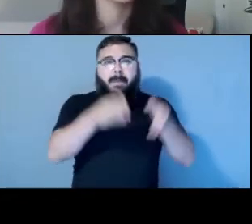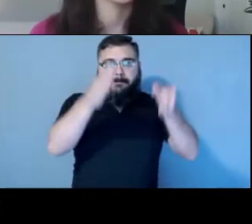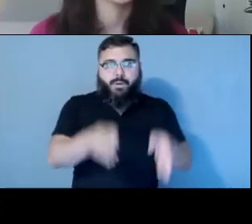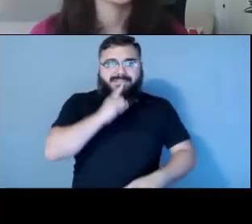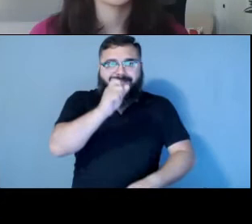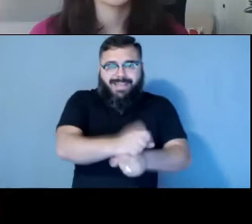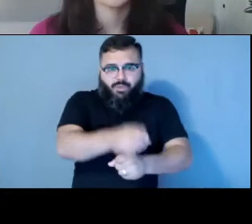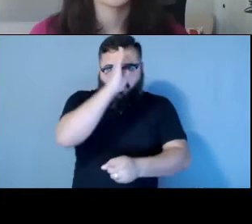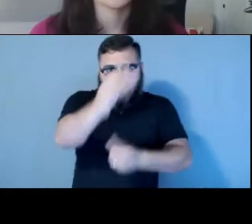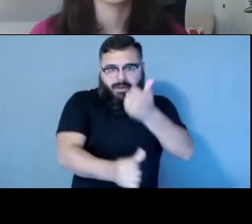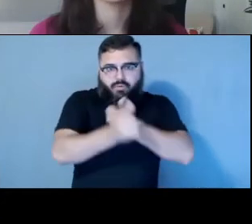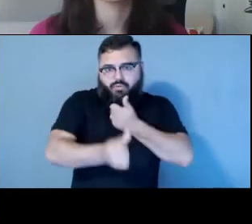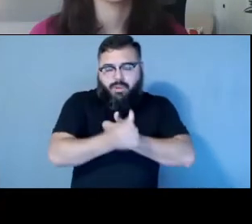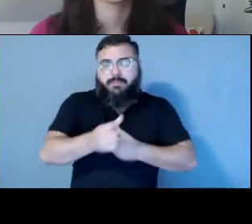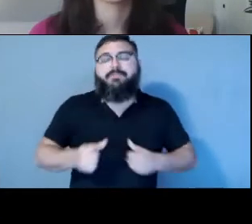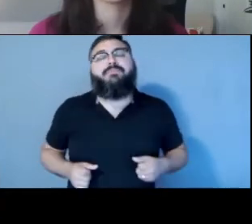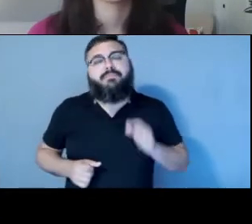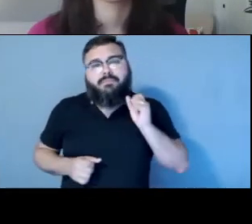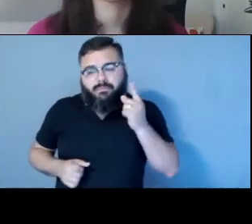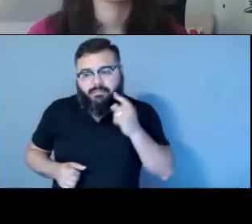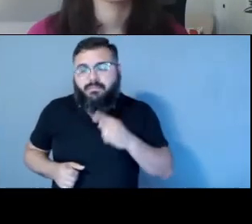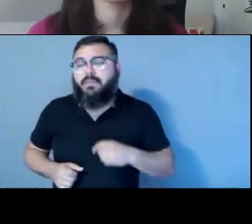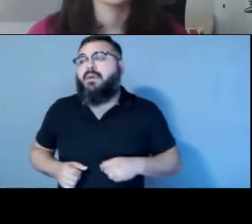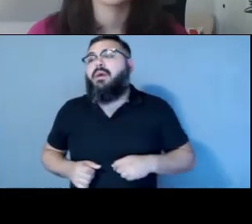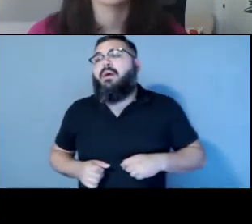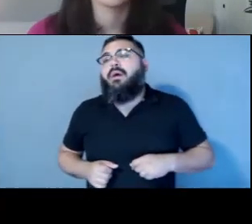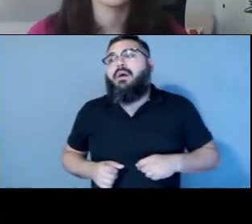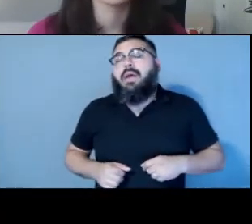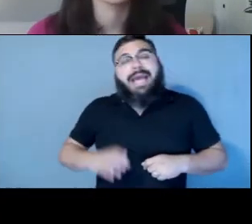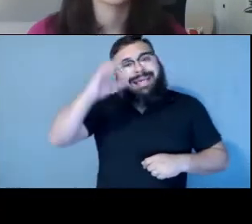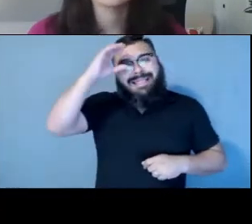So the employer can't just think of stereotypes